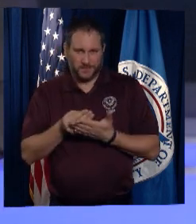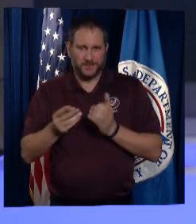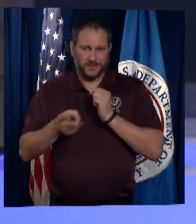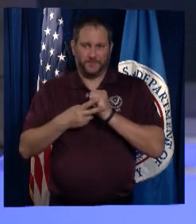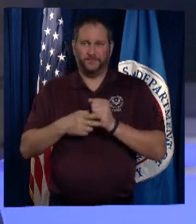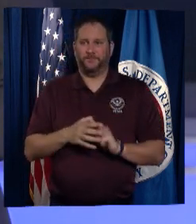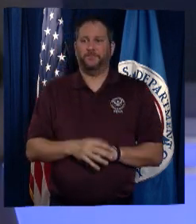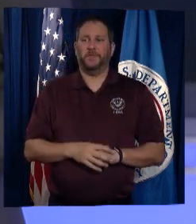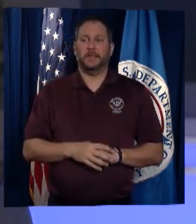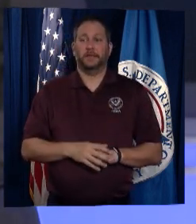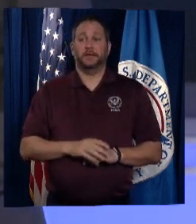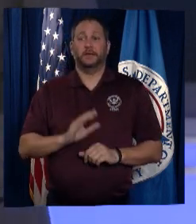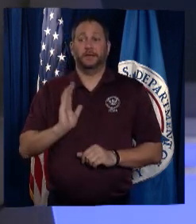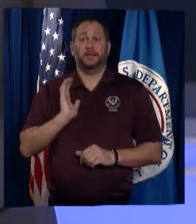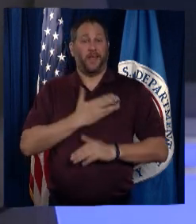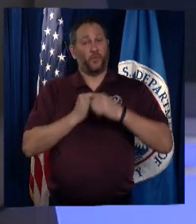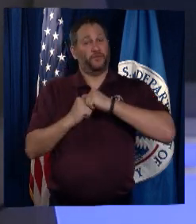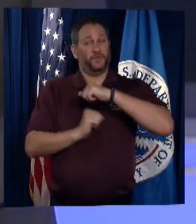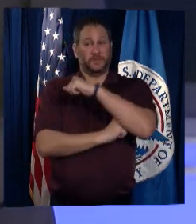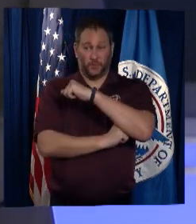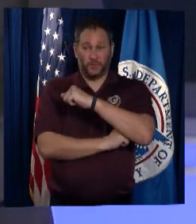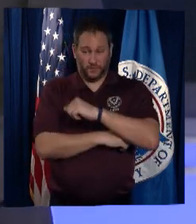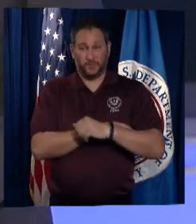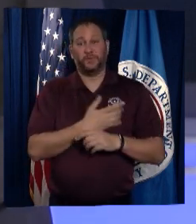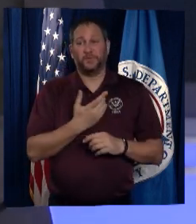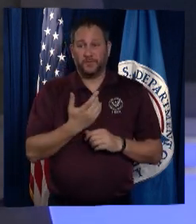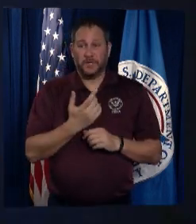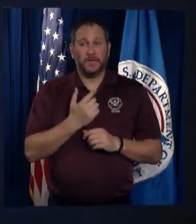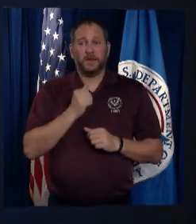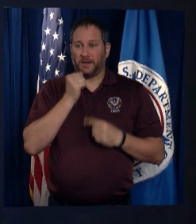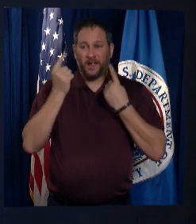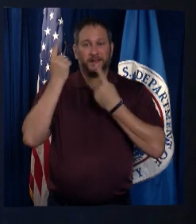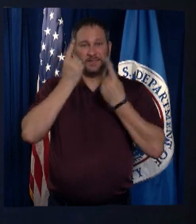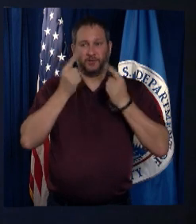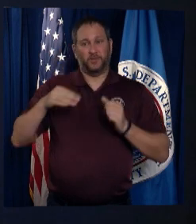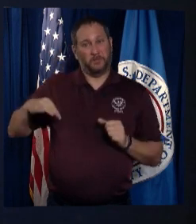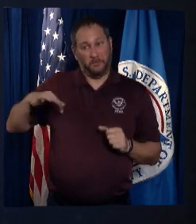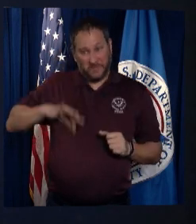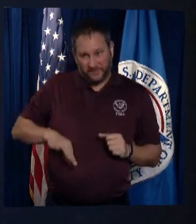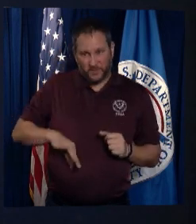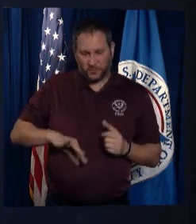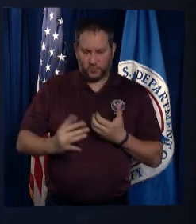work government cannot. Each group has its own responsibilities, resources,